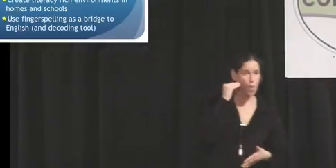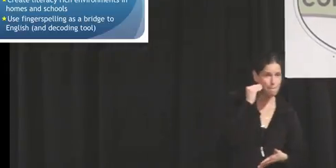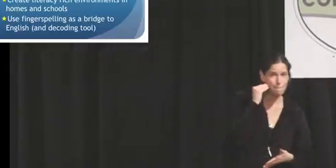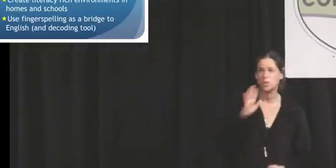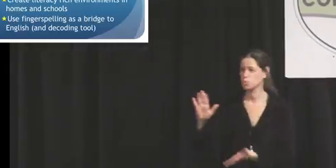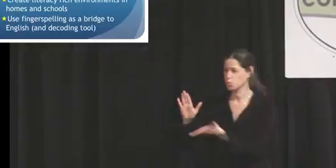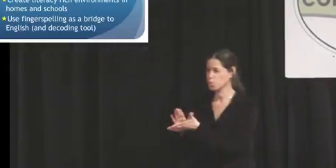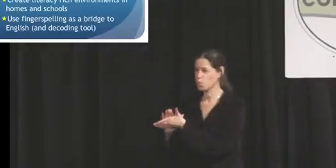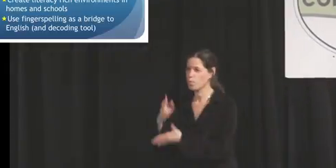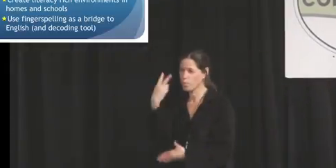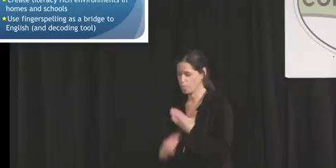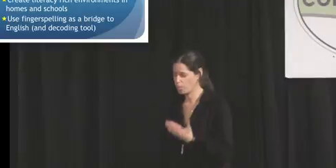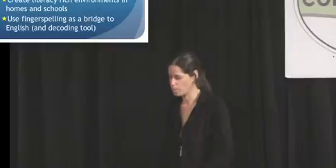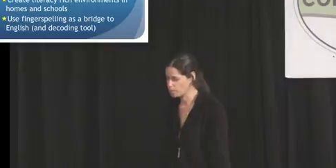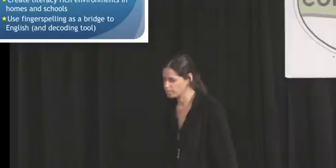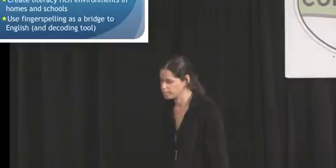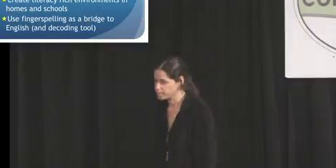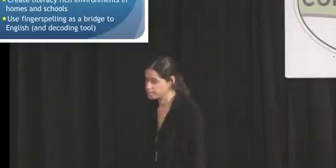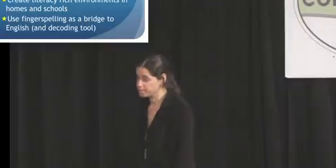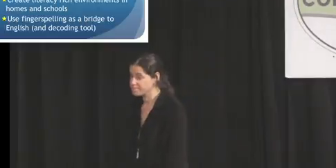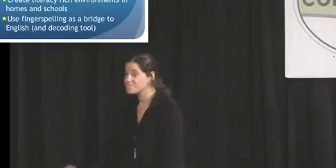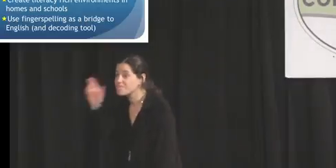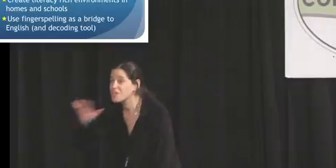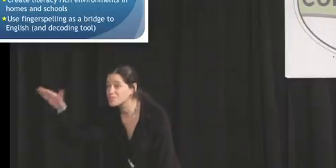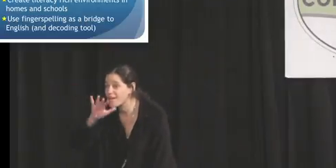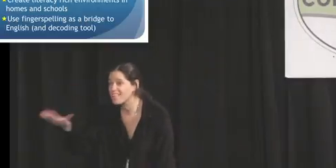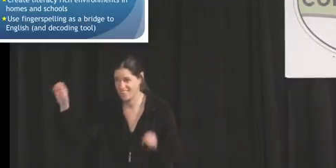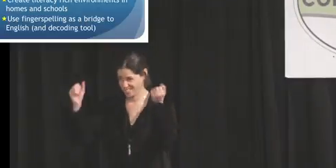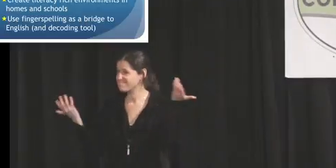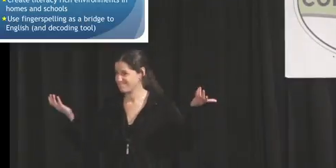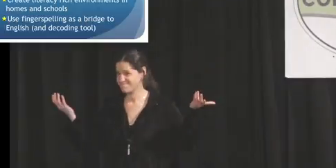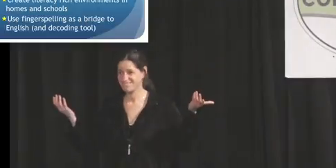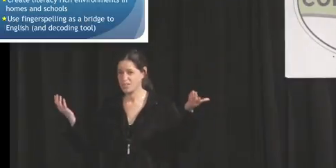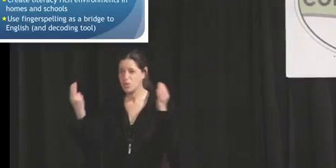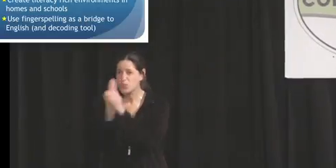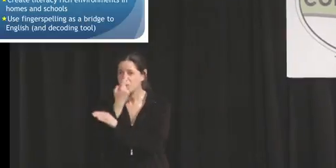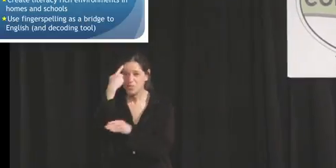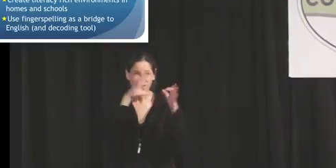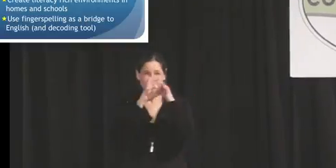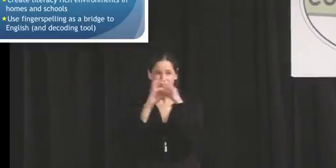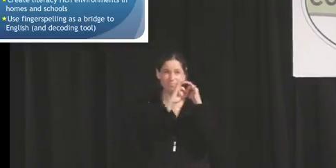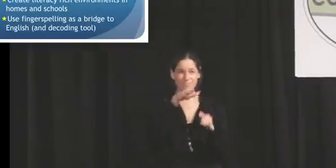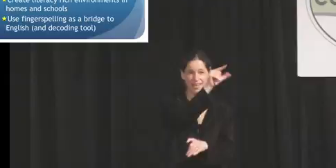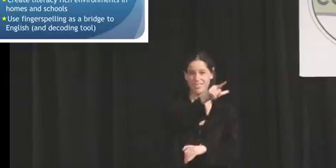written materials, books, those sorts of things, at home and at school. And fingerspelling is this big bridge